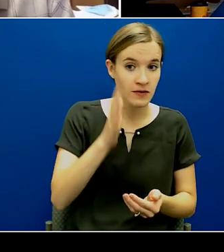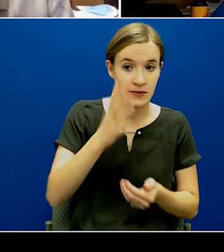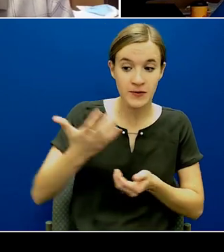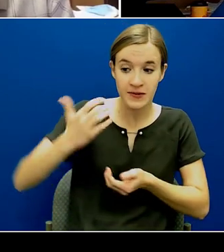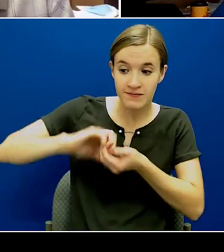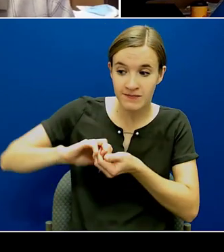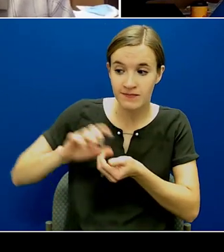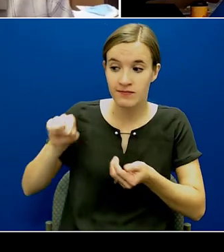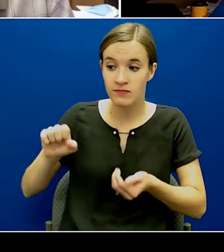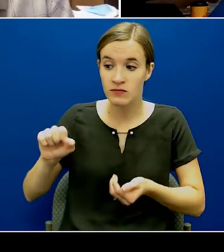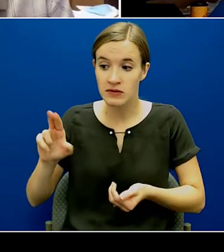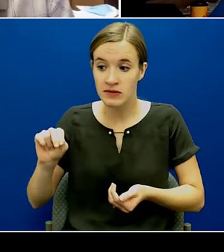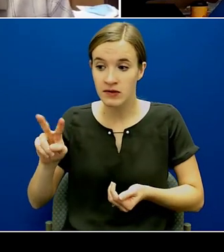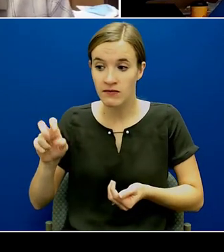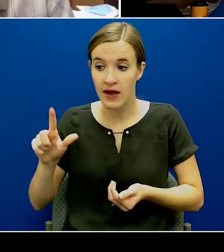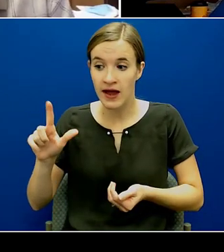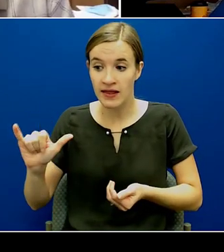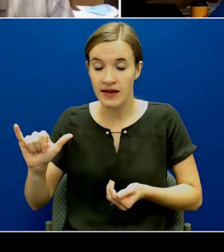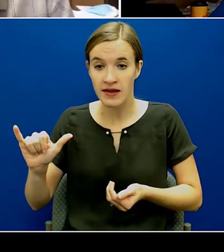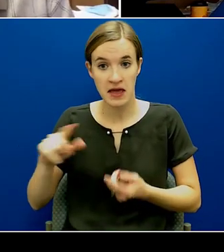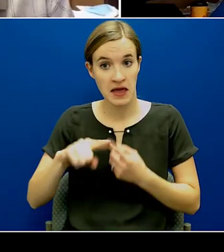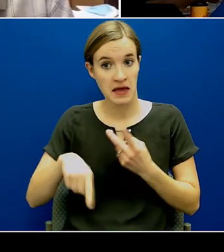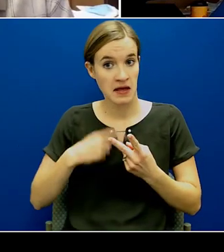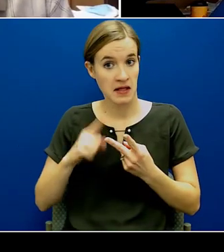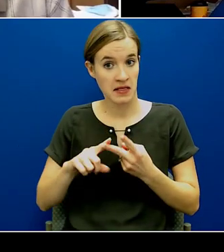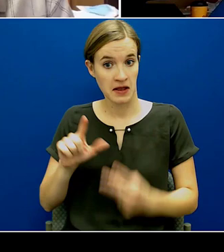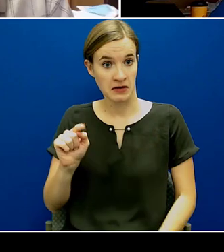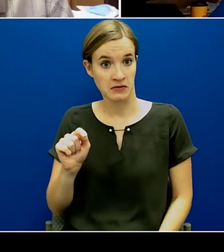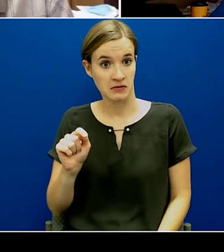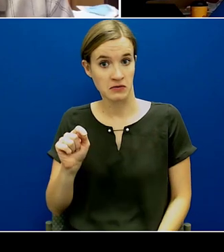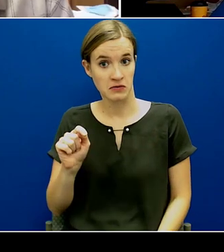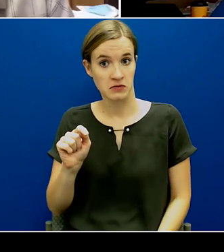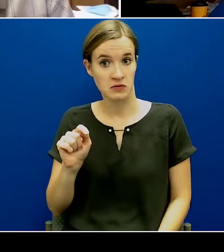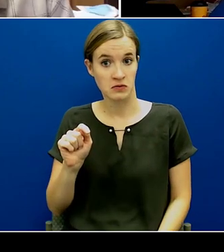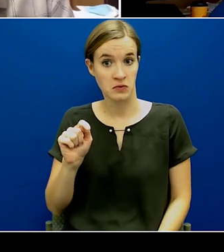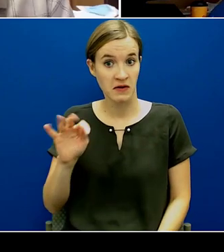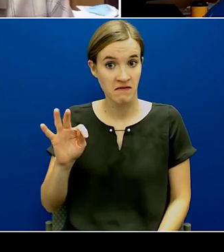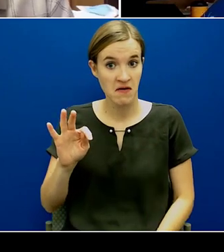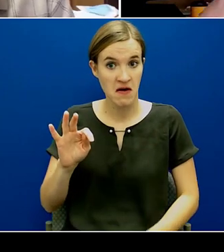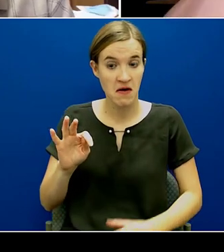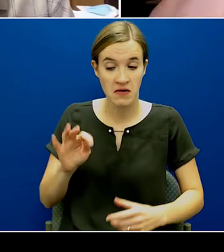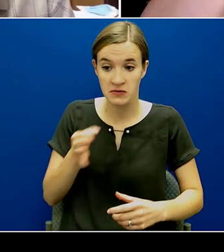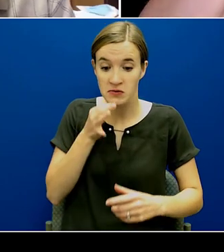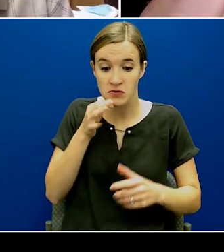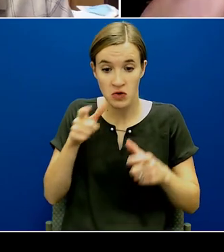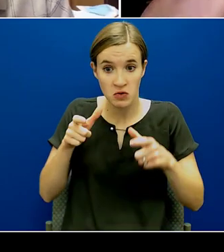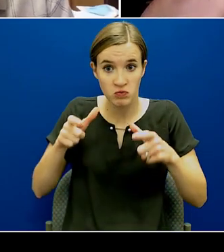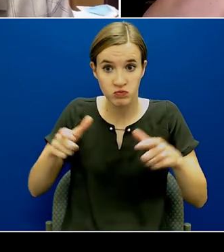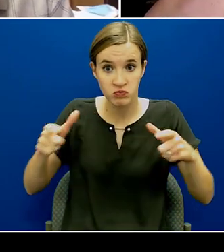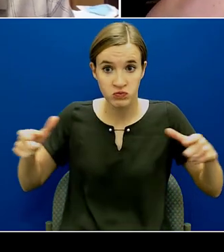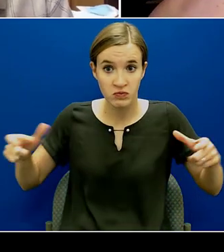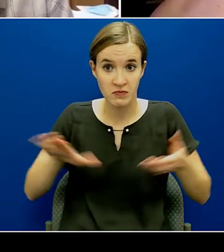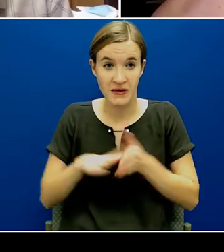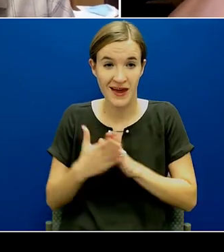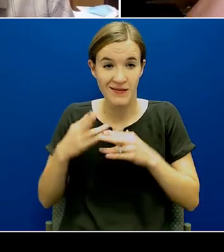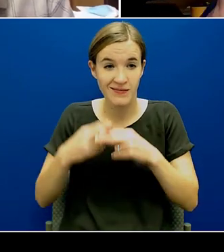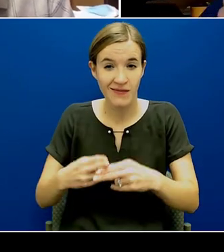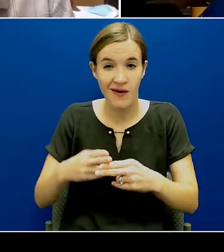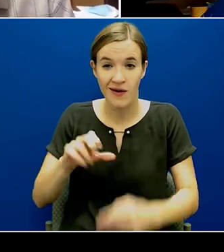allotments often of 5310 dollars. So perhaps that's an opportunity for relationship building?